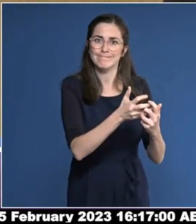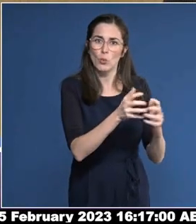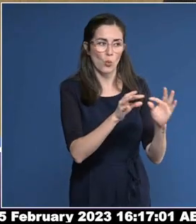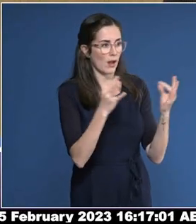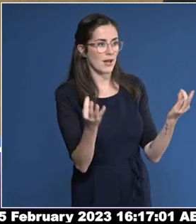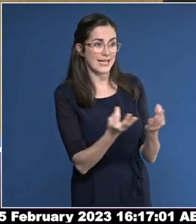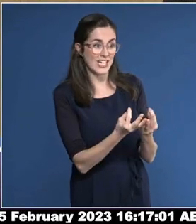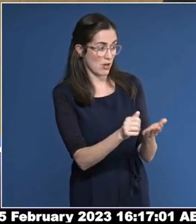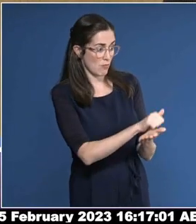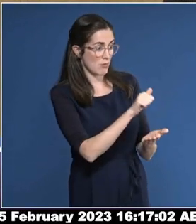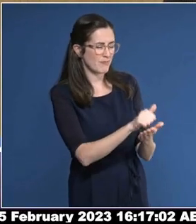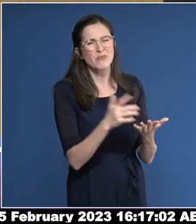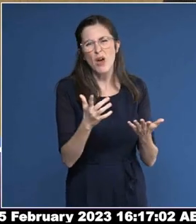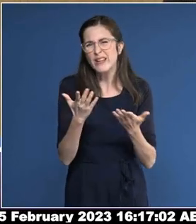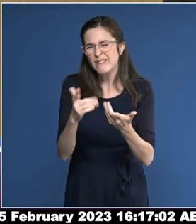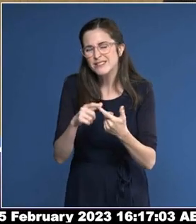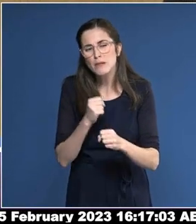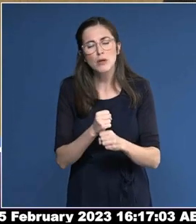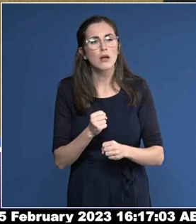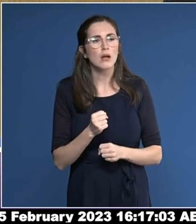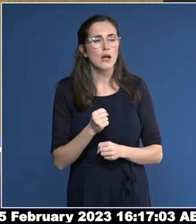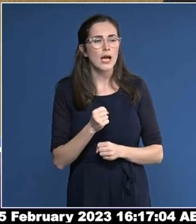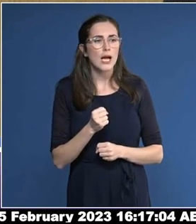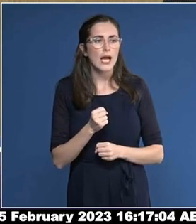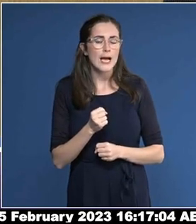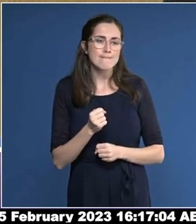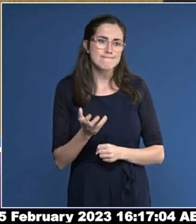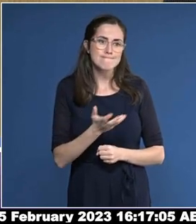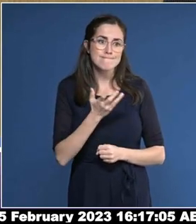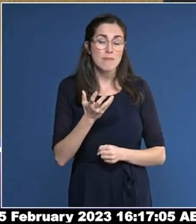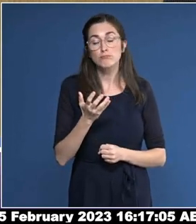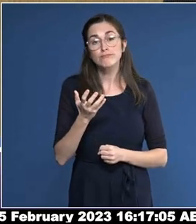Some examples might be within particular Aboriginal and Torres Strait Islander